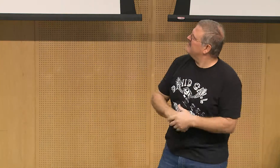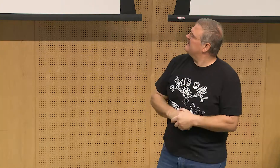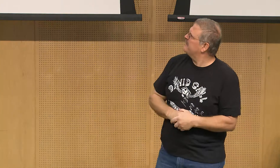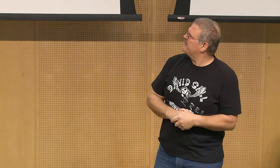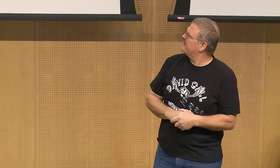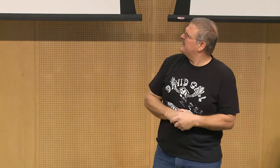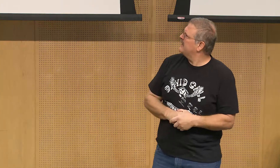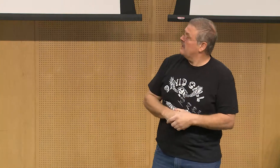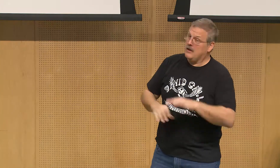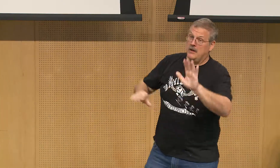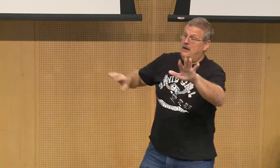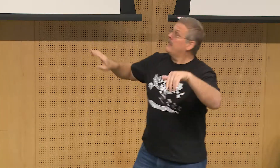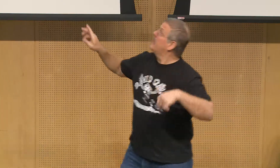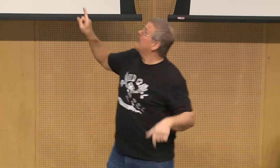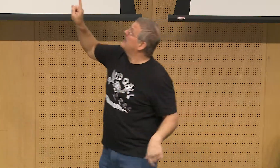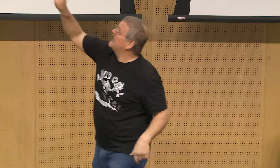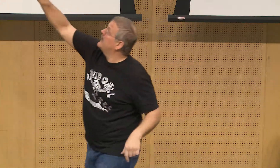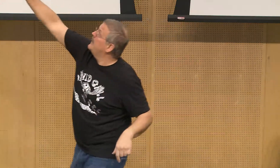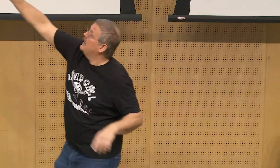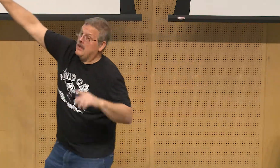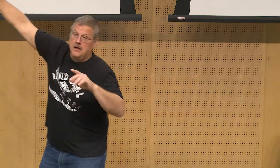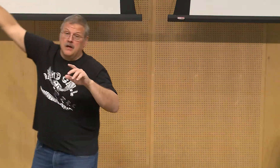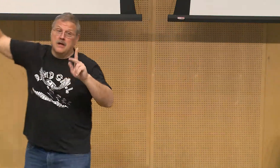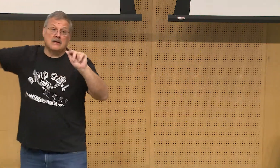and tried to incorporate that in my own.